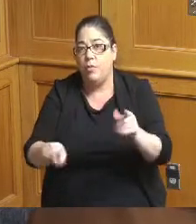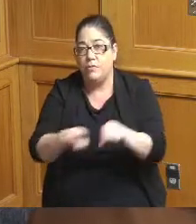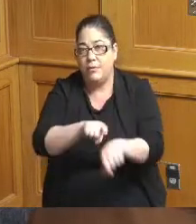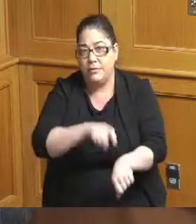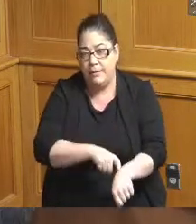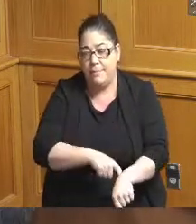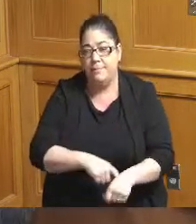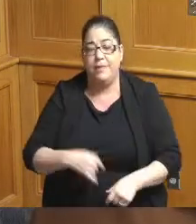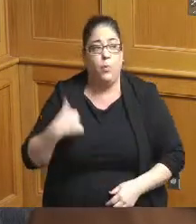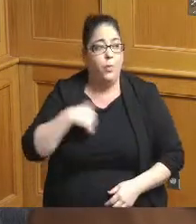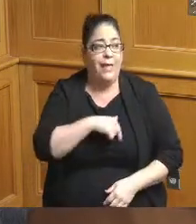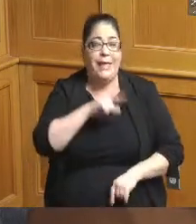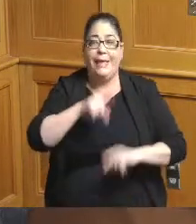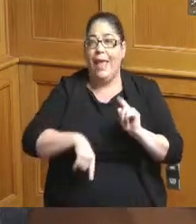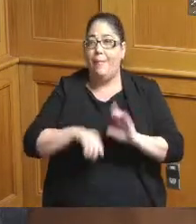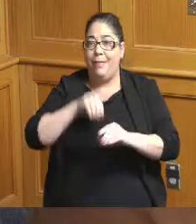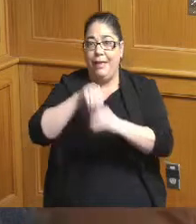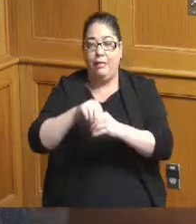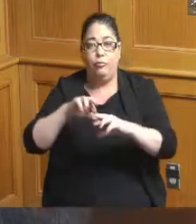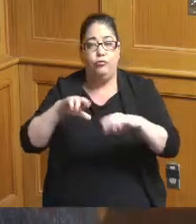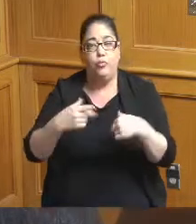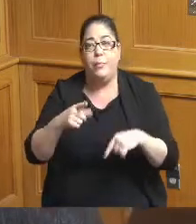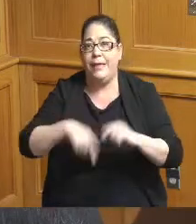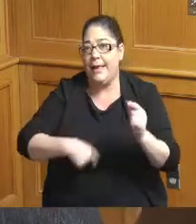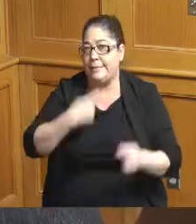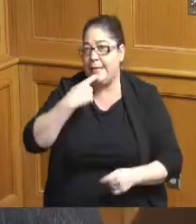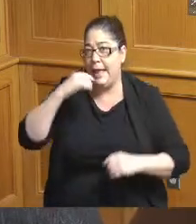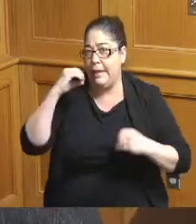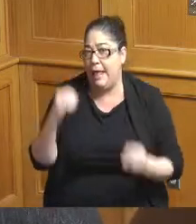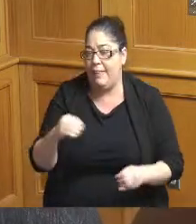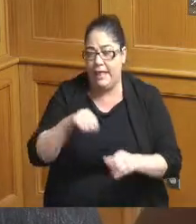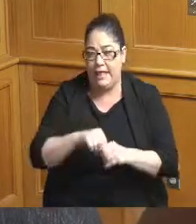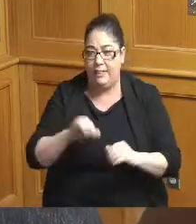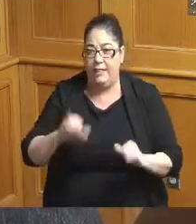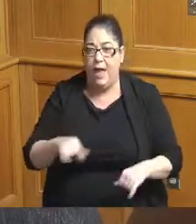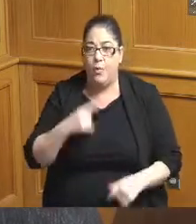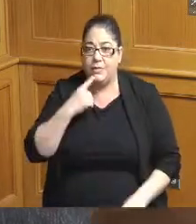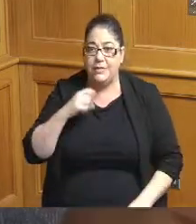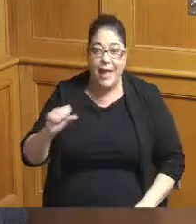be in the room we can't talk we can't say nothing the only thing we can do is say yes we'll fund it